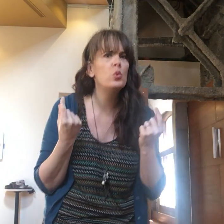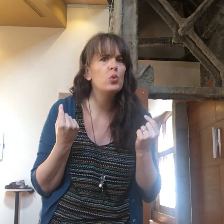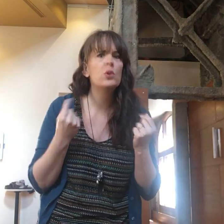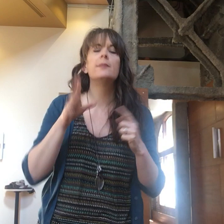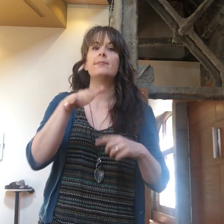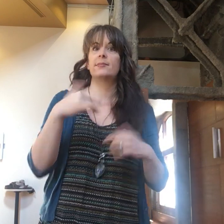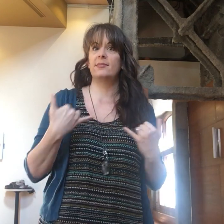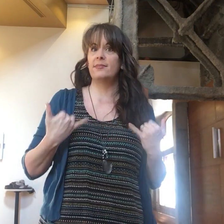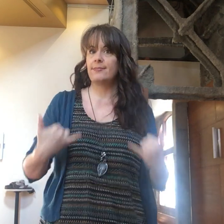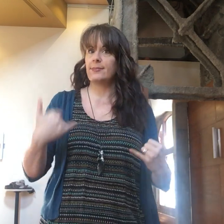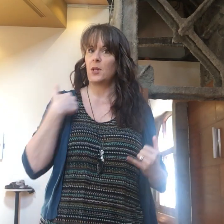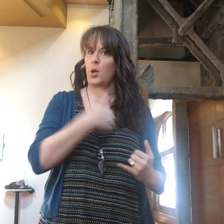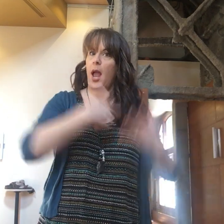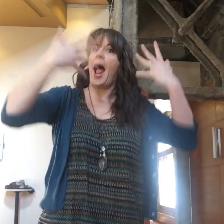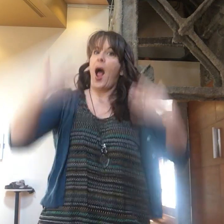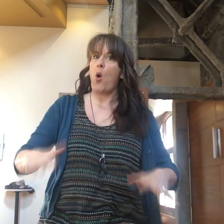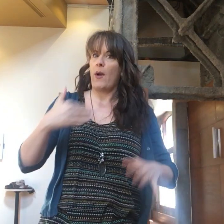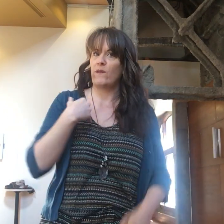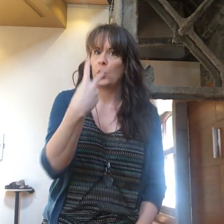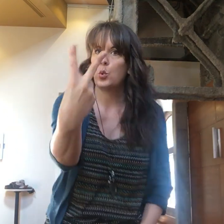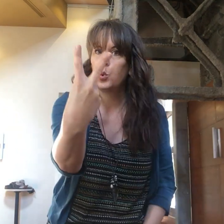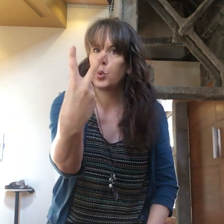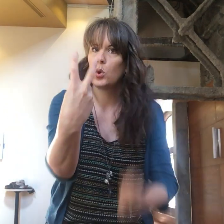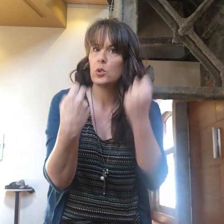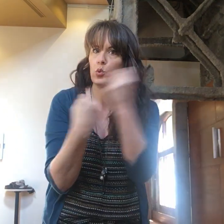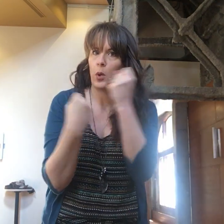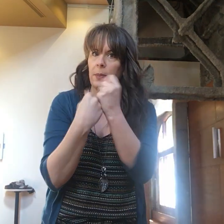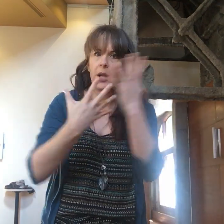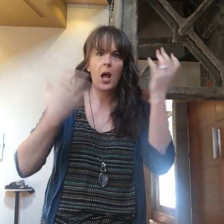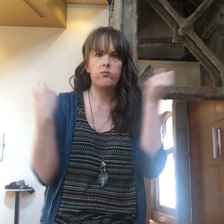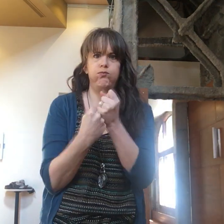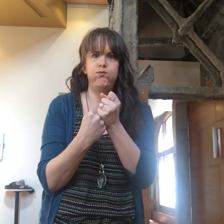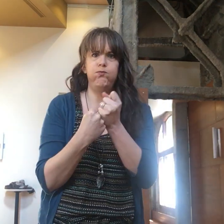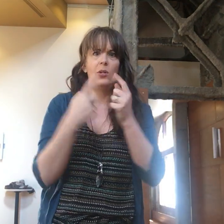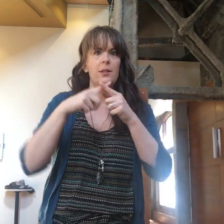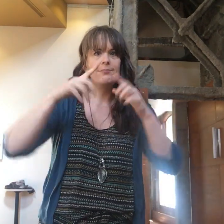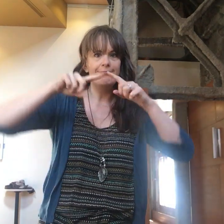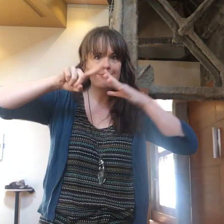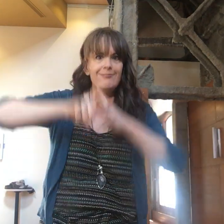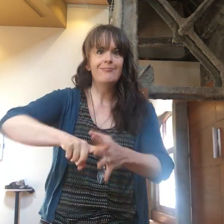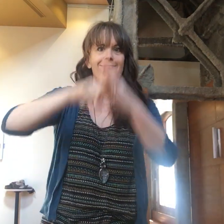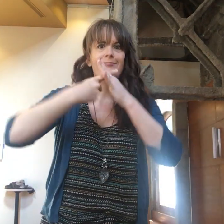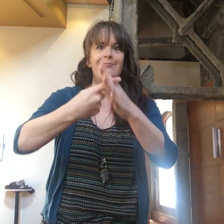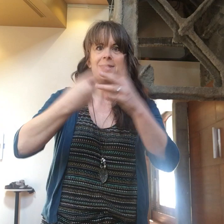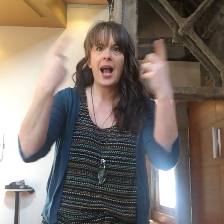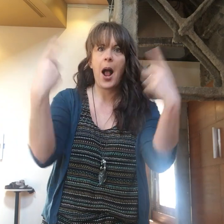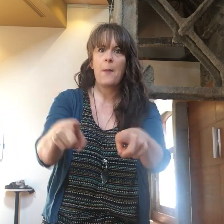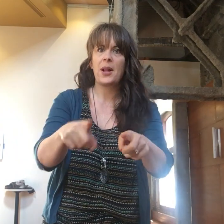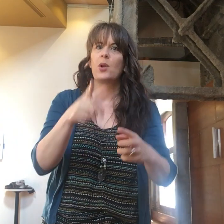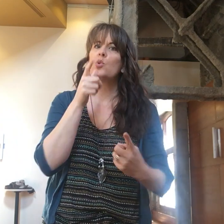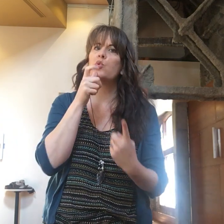Now we already have two sponsors who are supporting us to start making "Love in My Veins" happen.